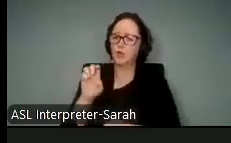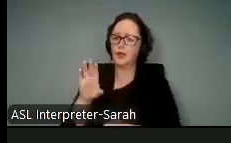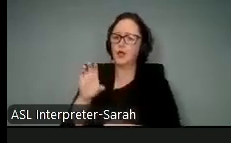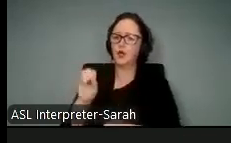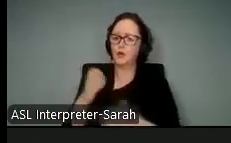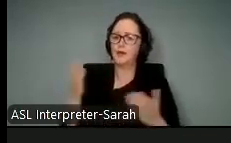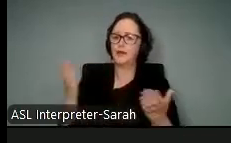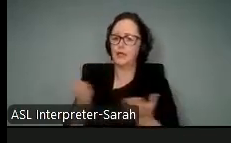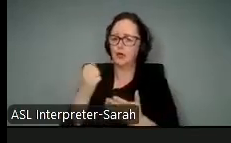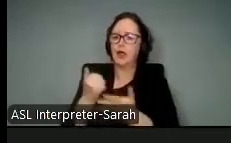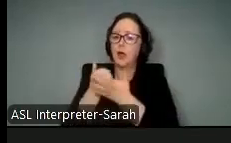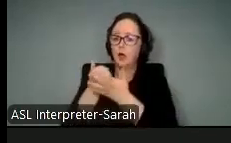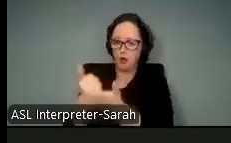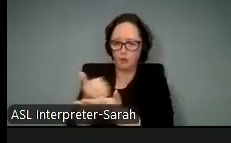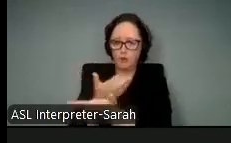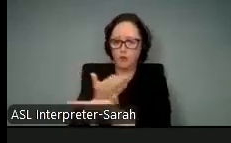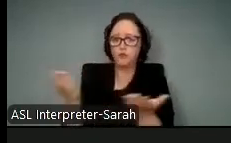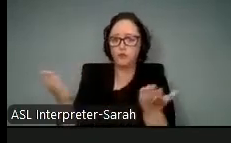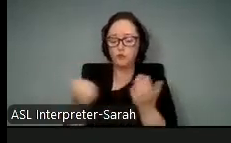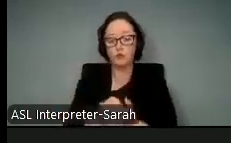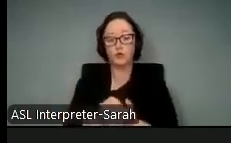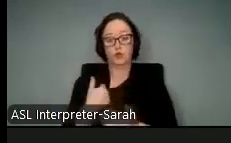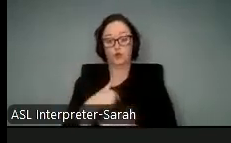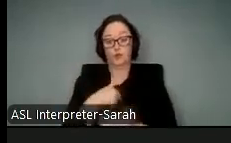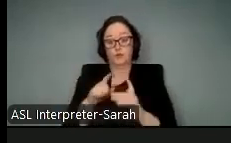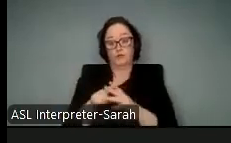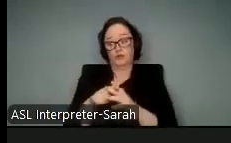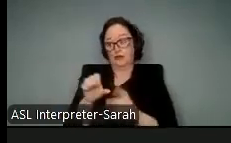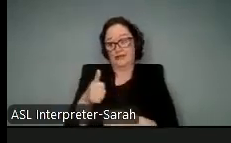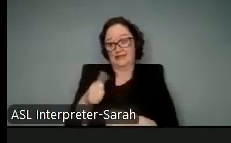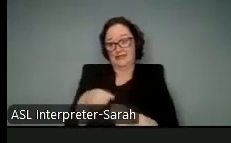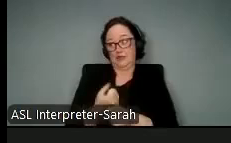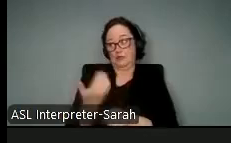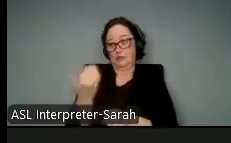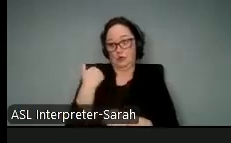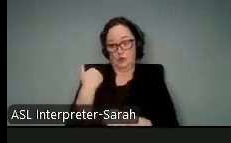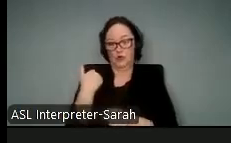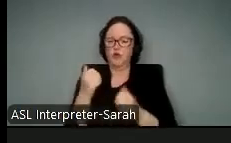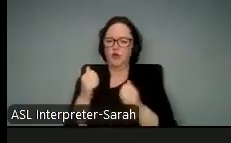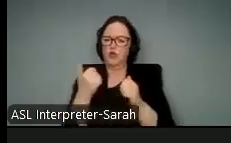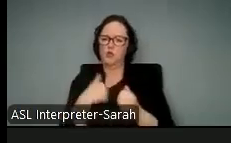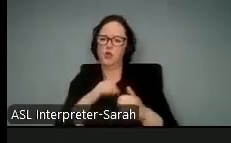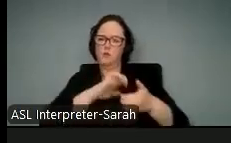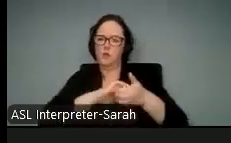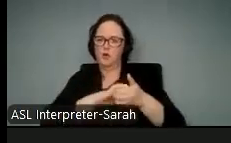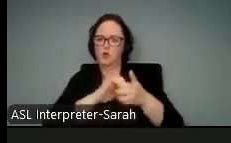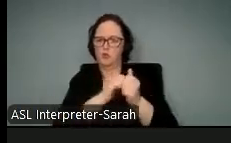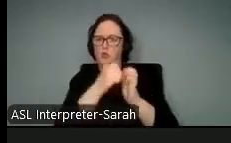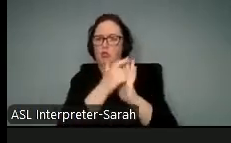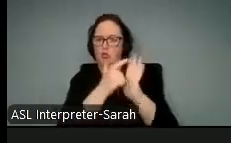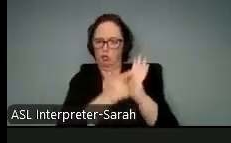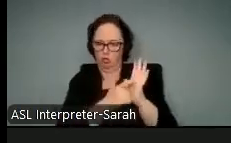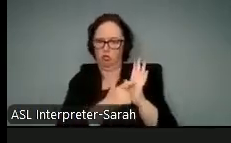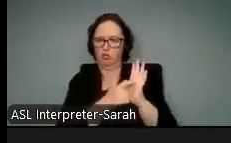WeCo started over 10 years ago through a partnership with a law firm. We worked with users with disabilities